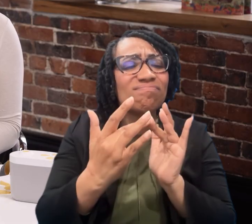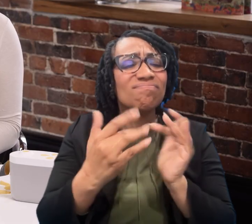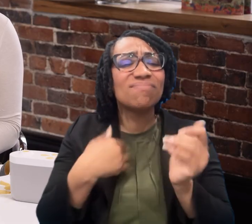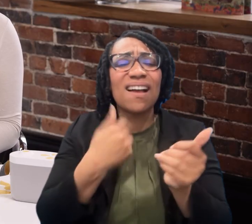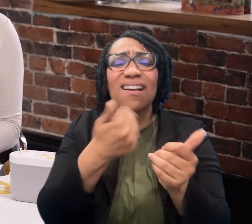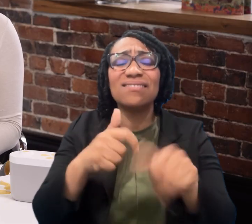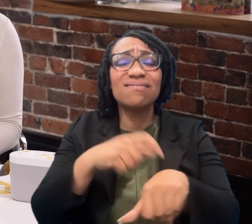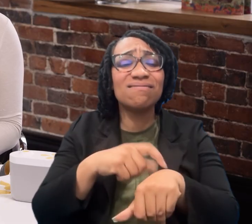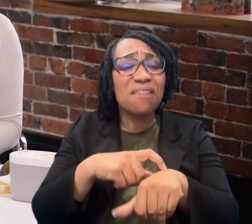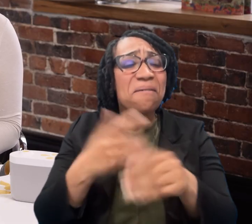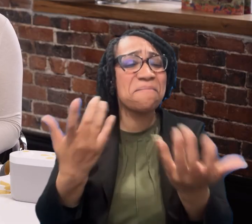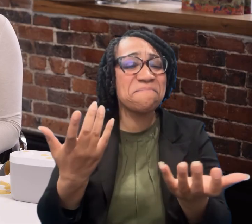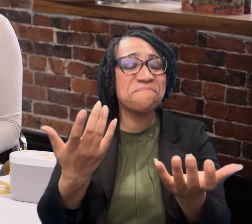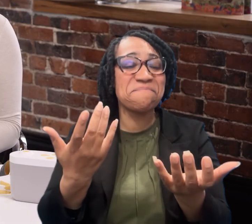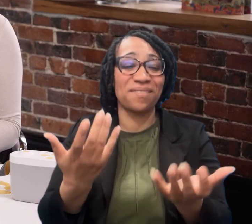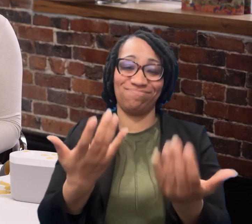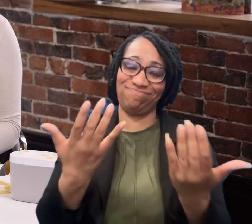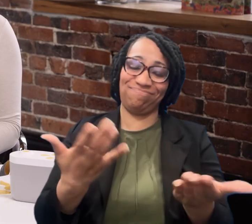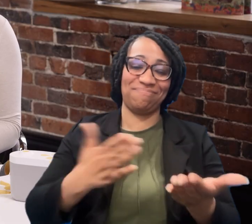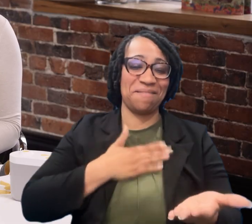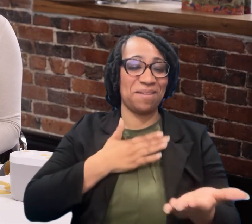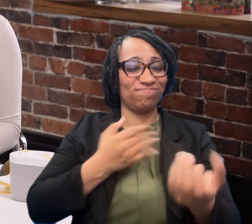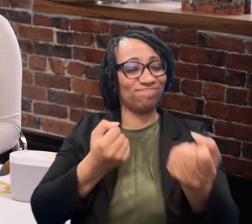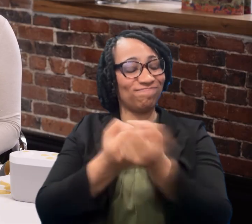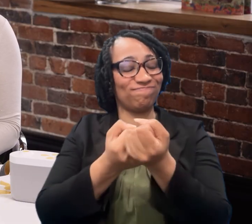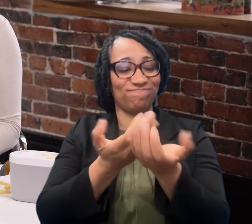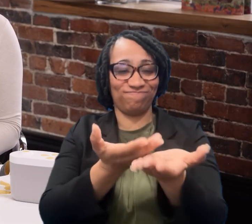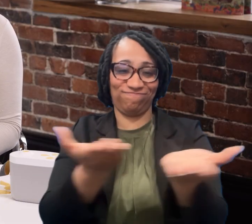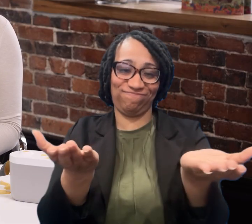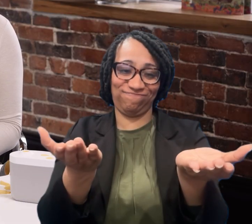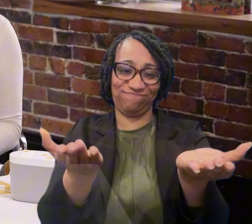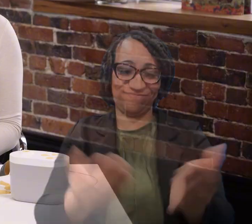additional support, please reach out to us at acelleron.com and we'd be happy to help you.